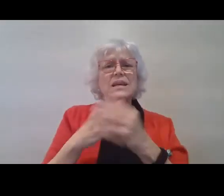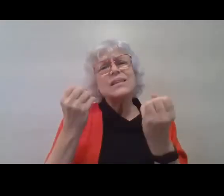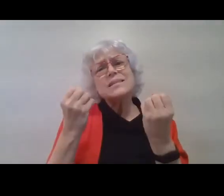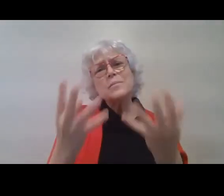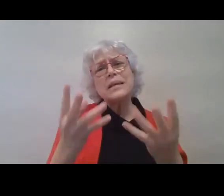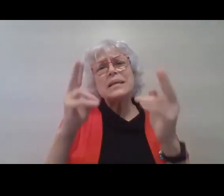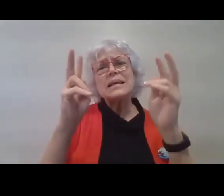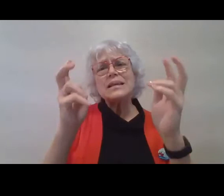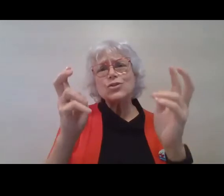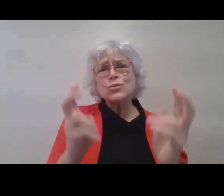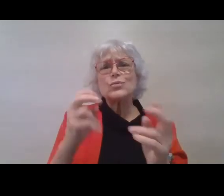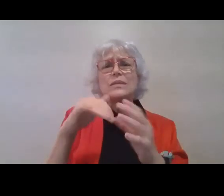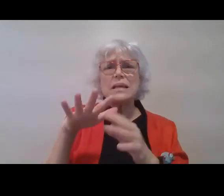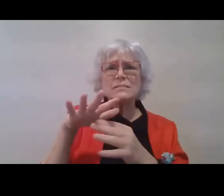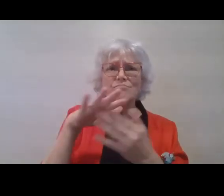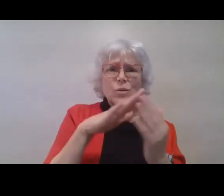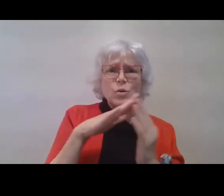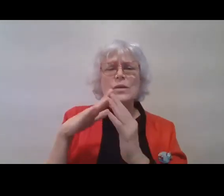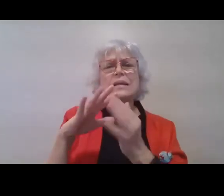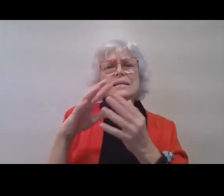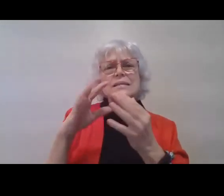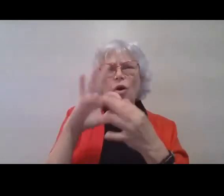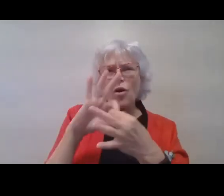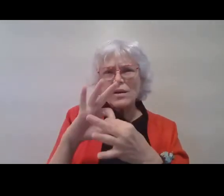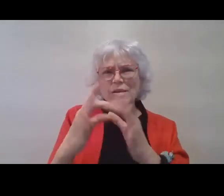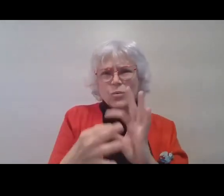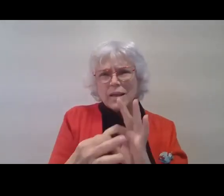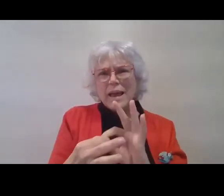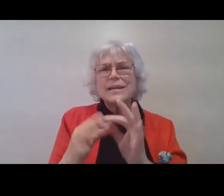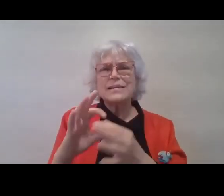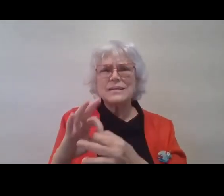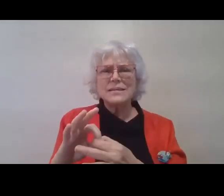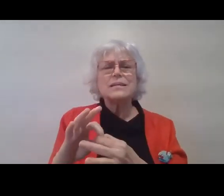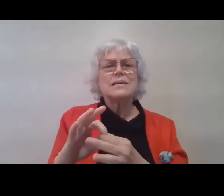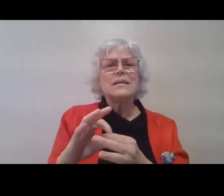communities are also interrelated as I have attempted to show you today. There is so much